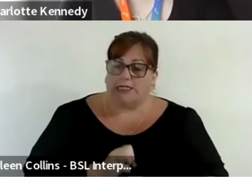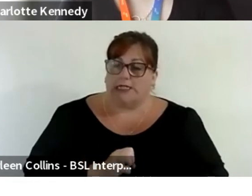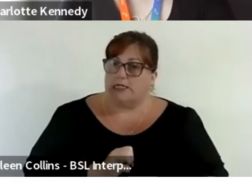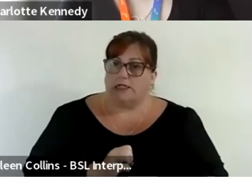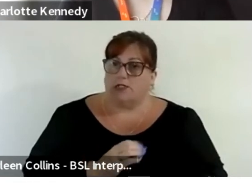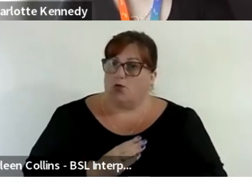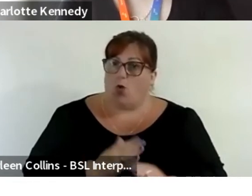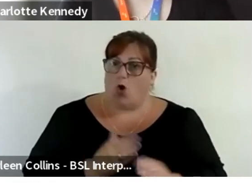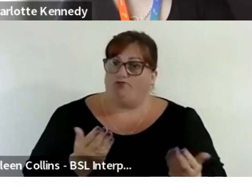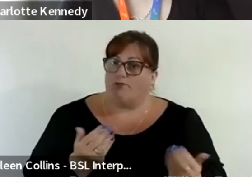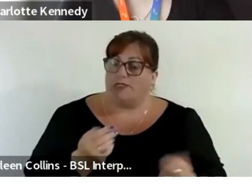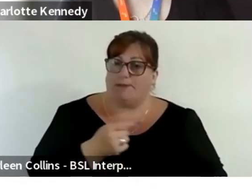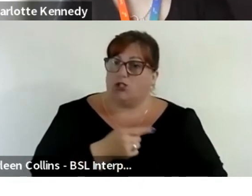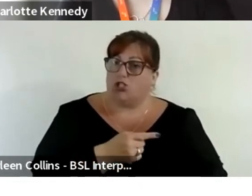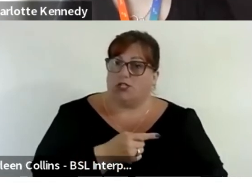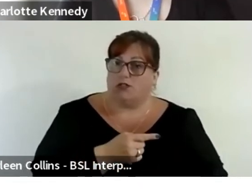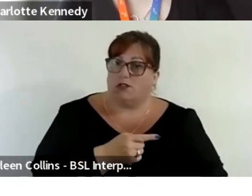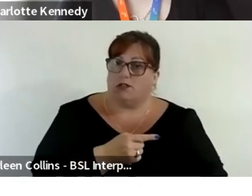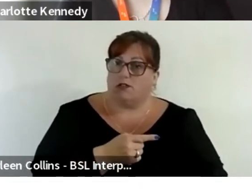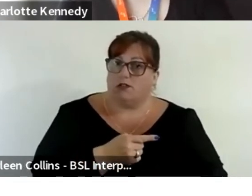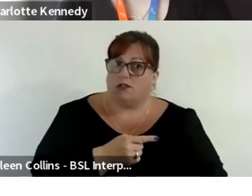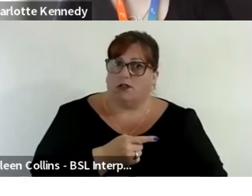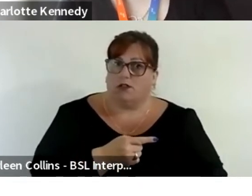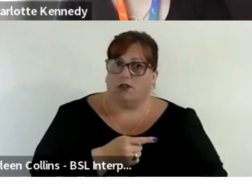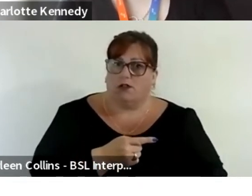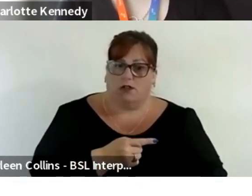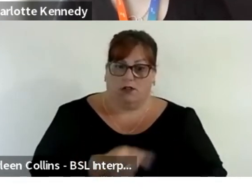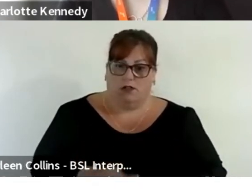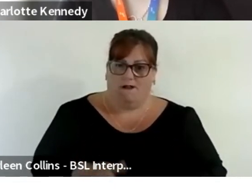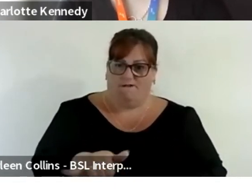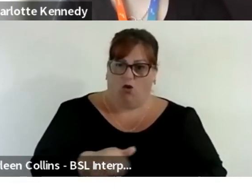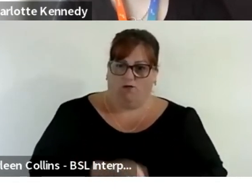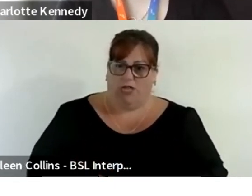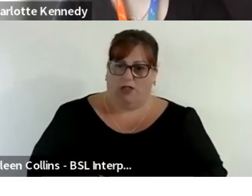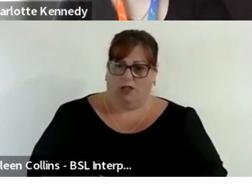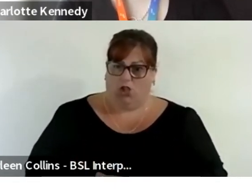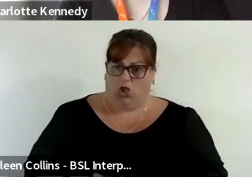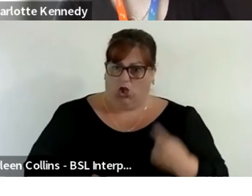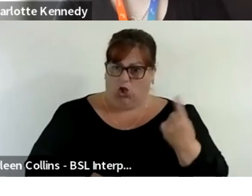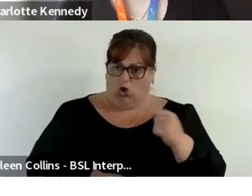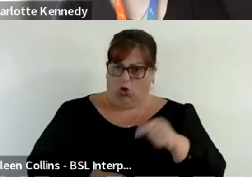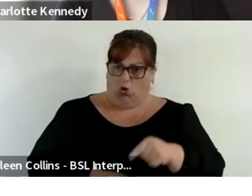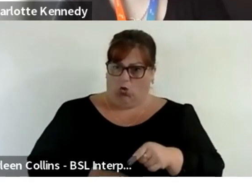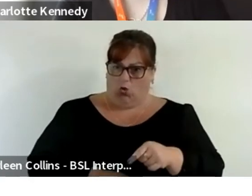The unexpected - the phone could ring. Who would they be asking for? What would they want?